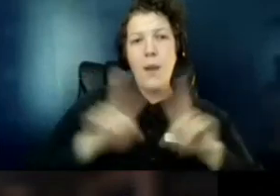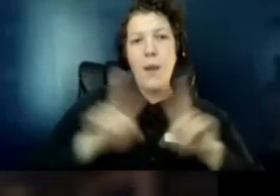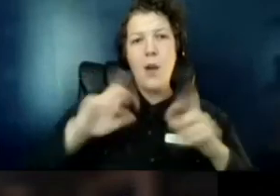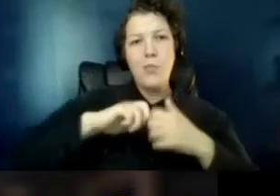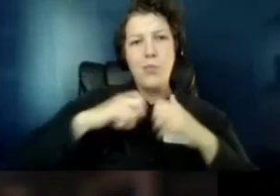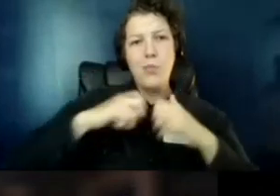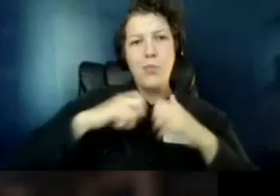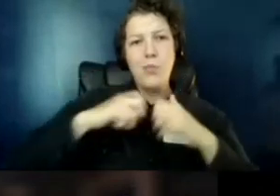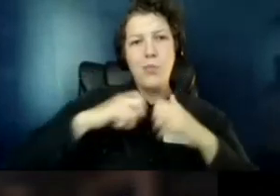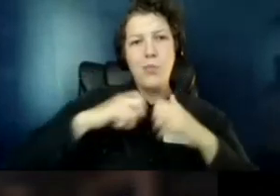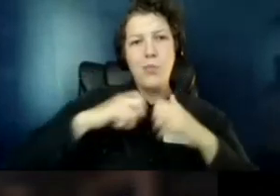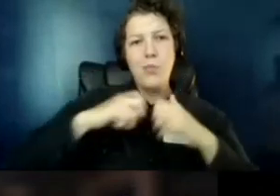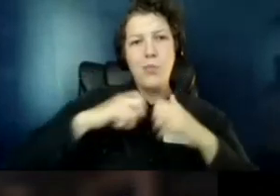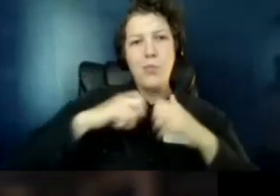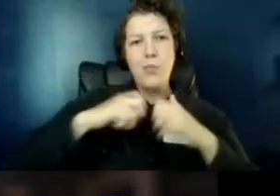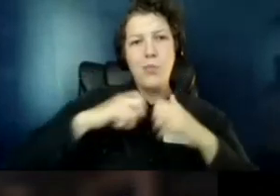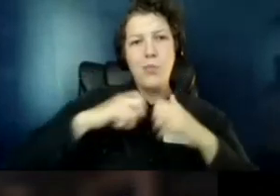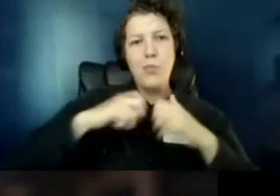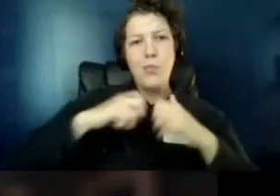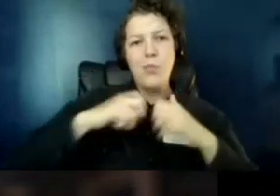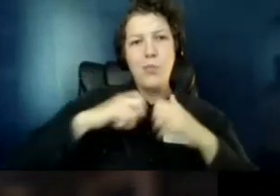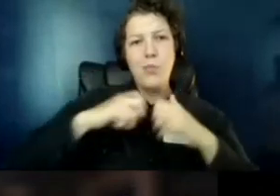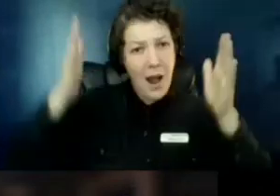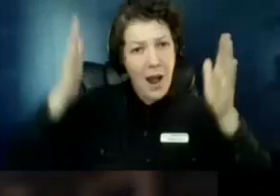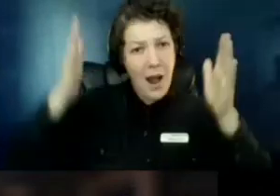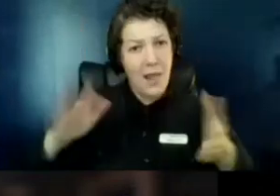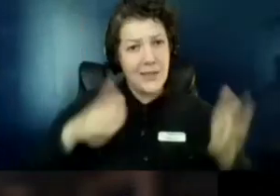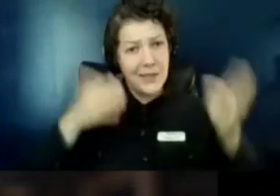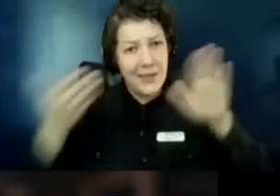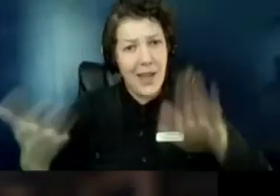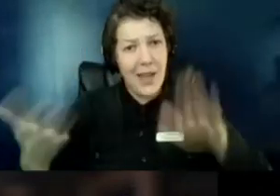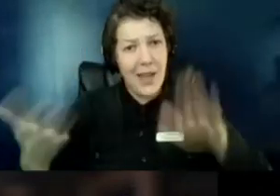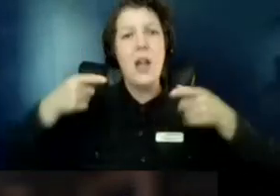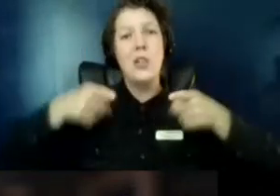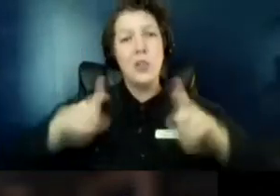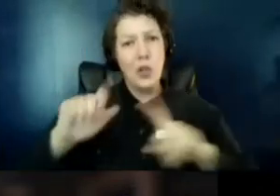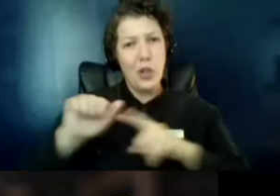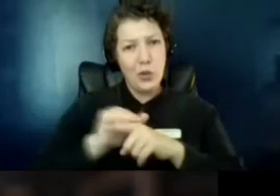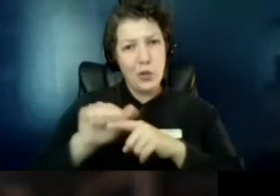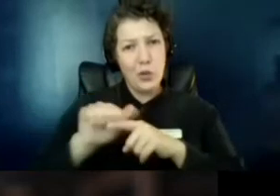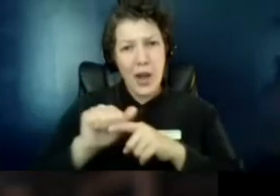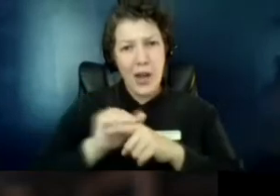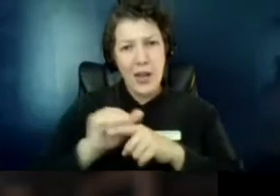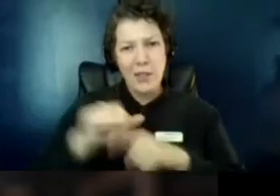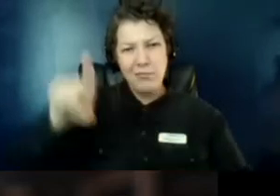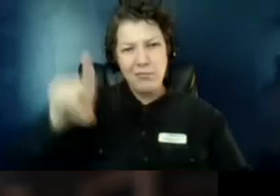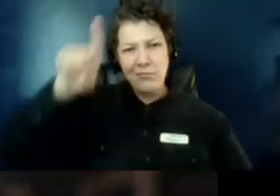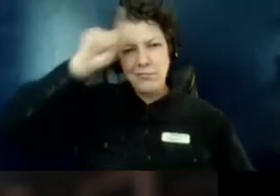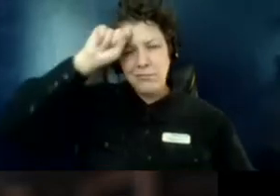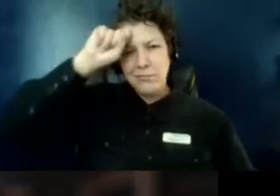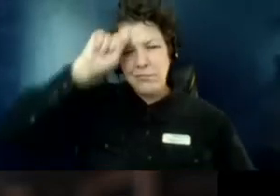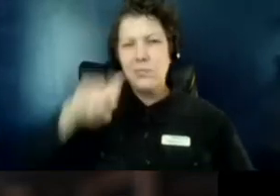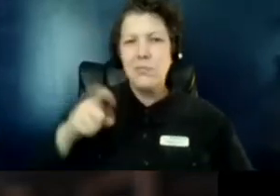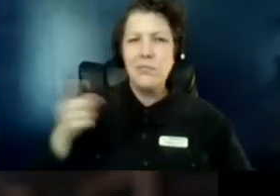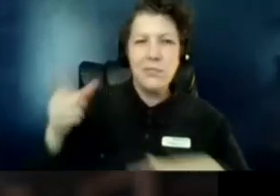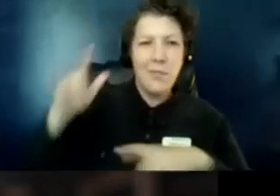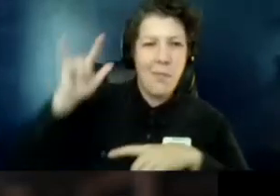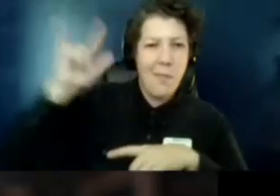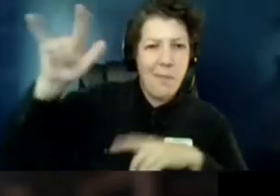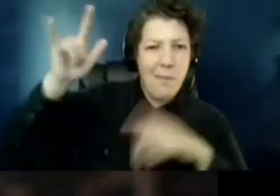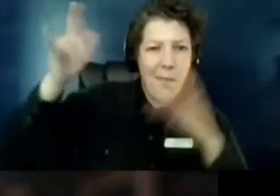in training. At first they were blaming the pilots for not being good enough and the training,